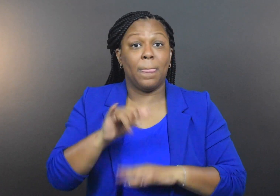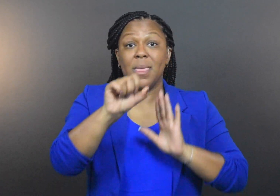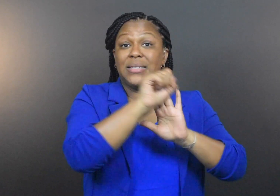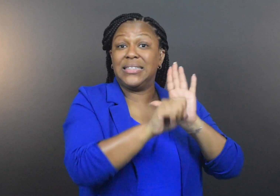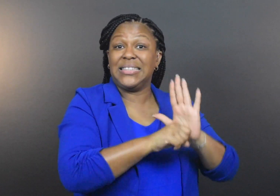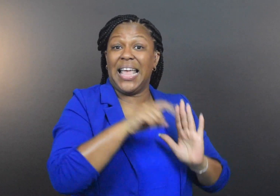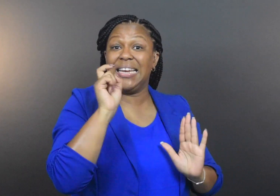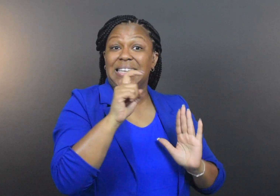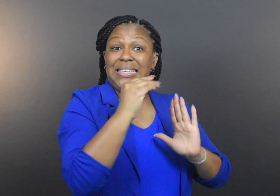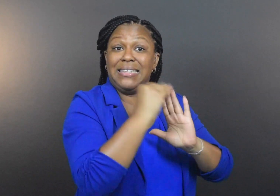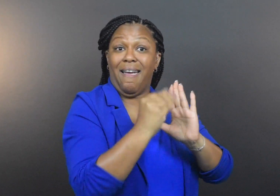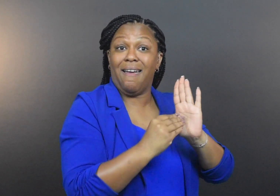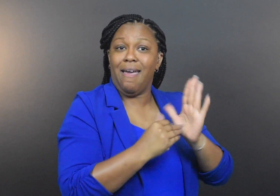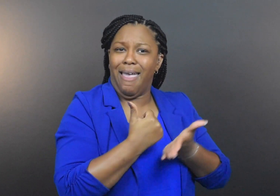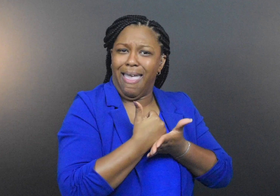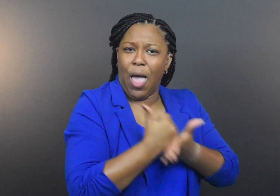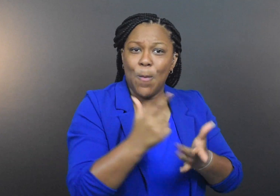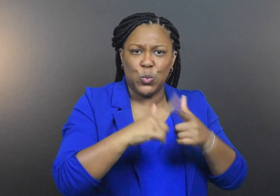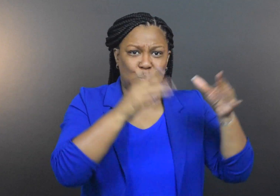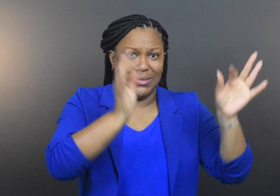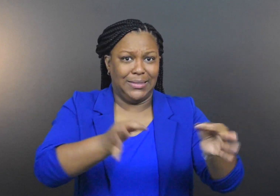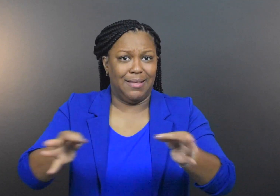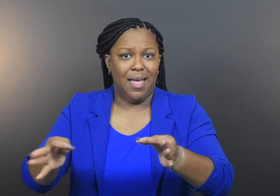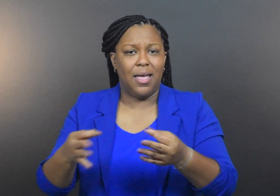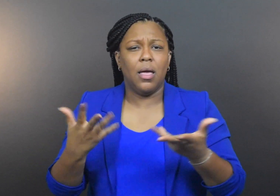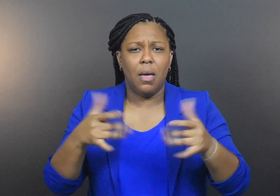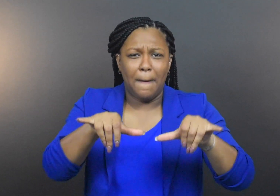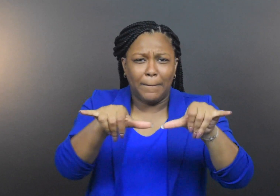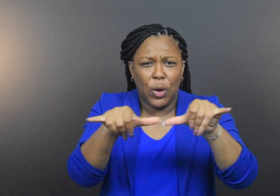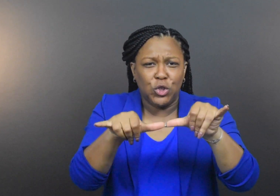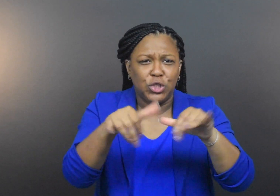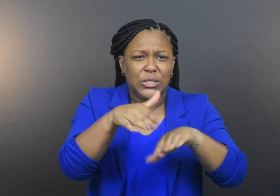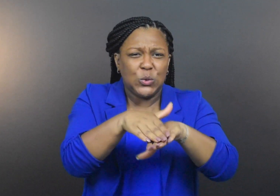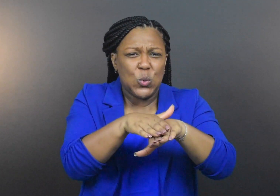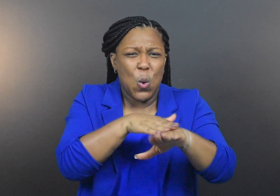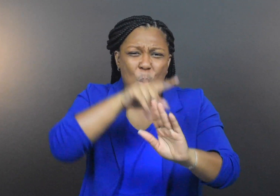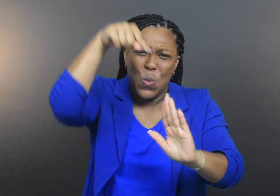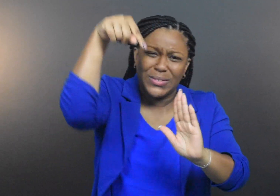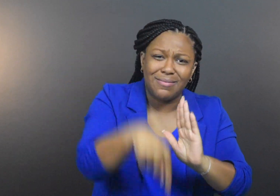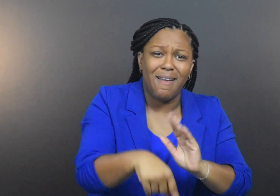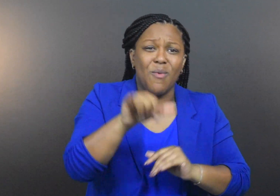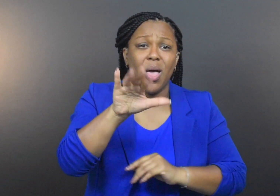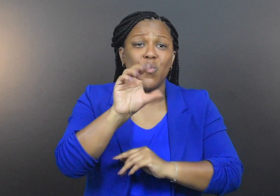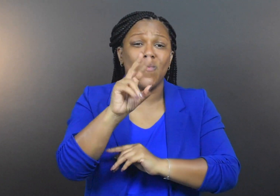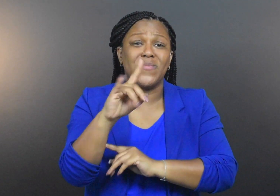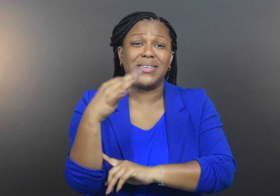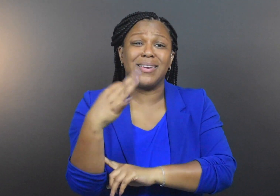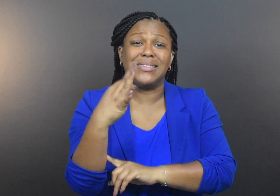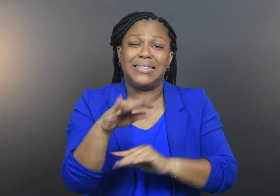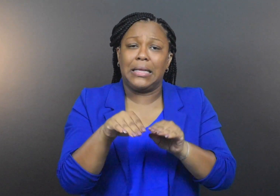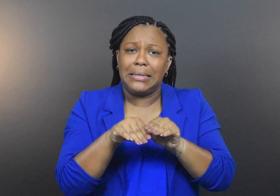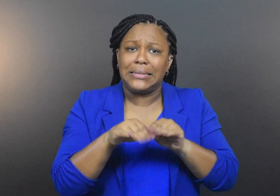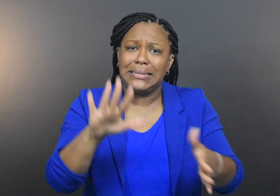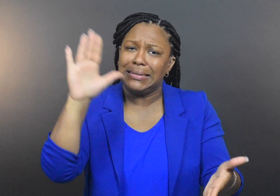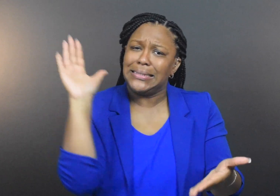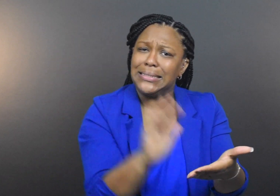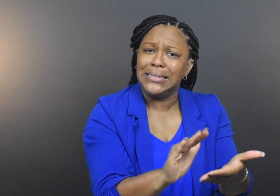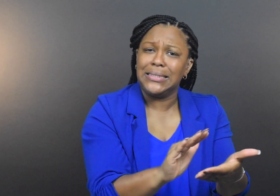States needed data to help them decide on measures to slow COVID-19’s spread, and news